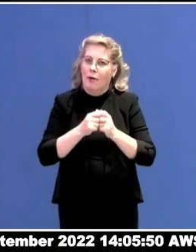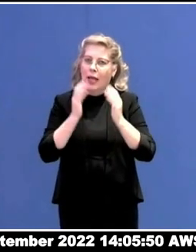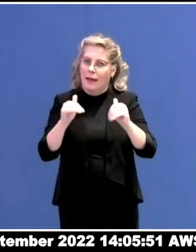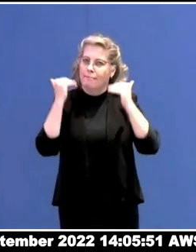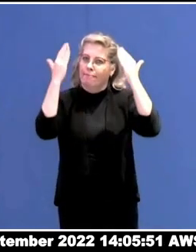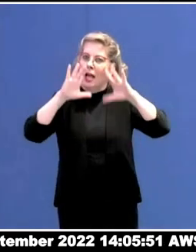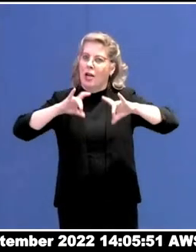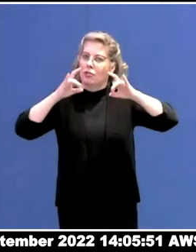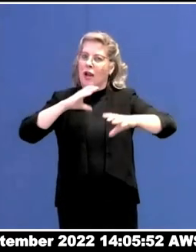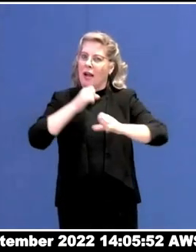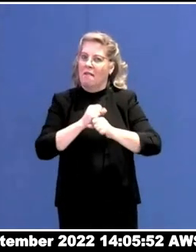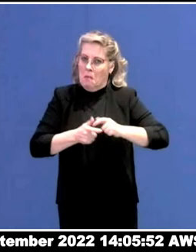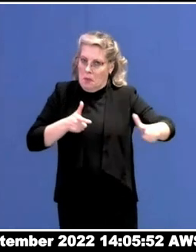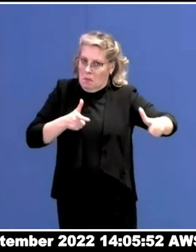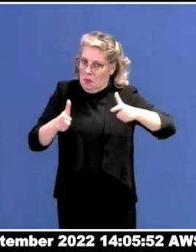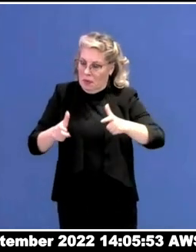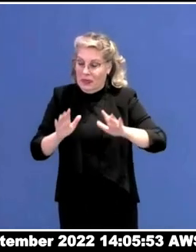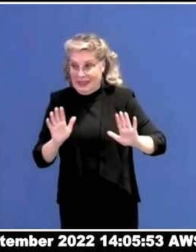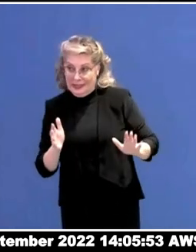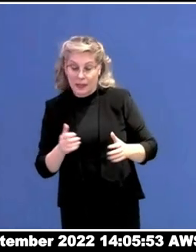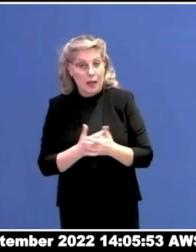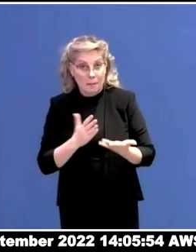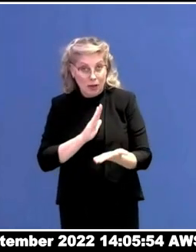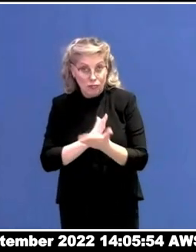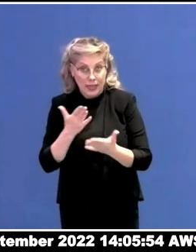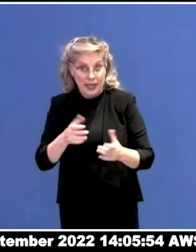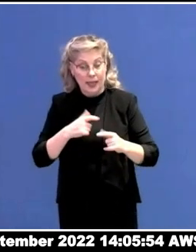doubt about the power of the Federal Government and Federal Parliament, more